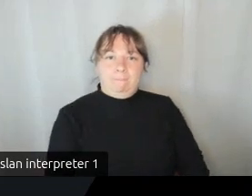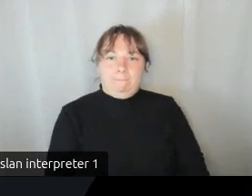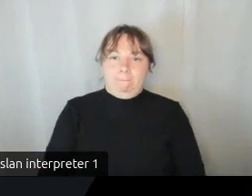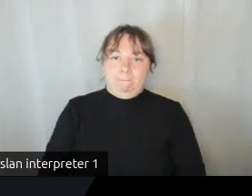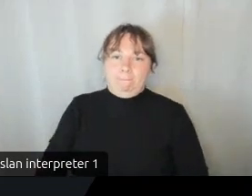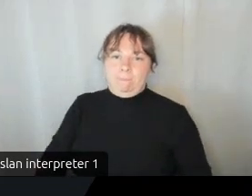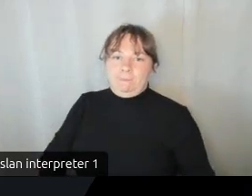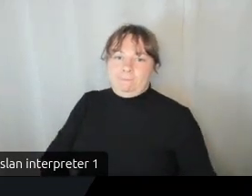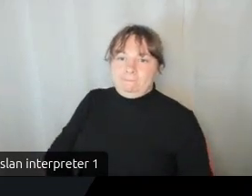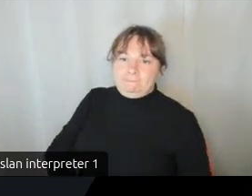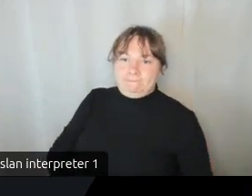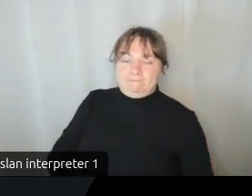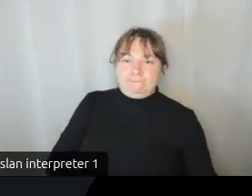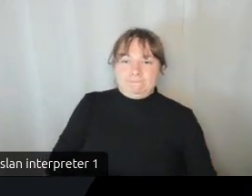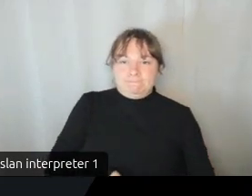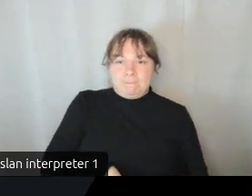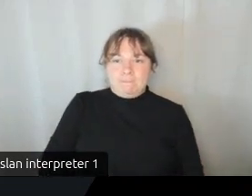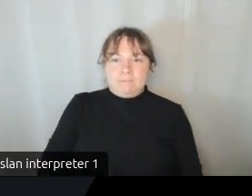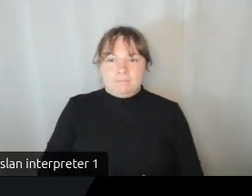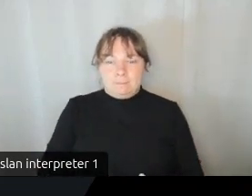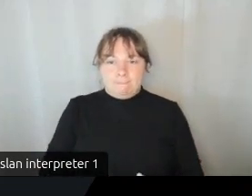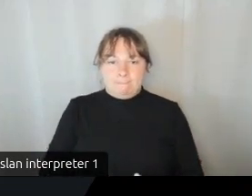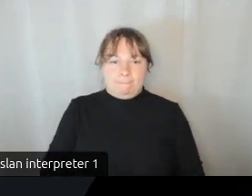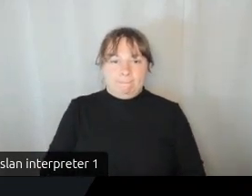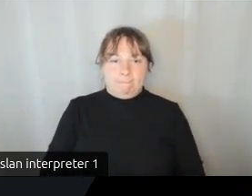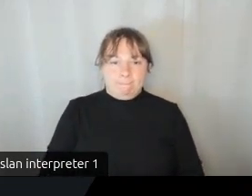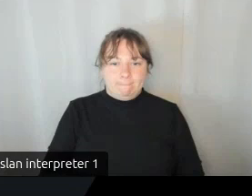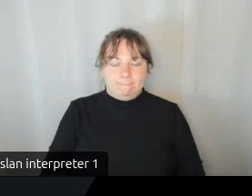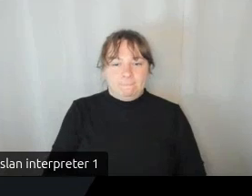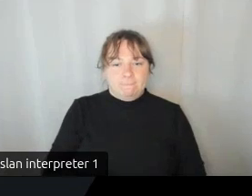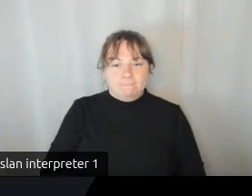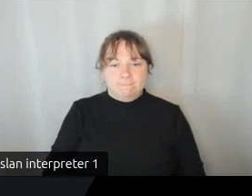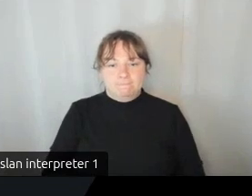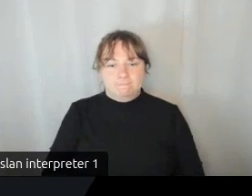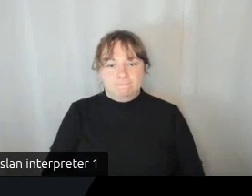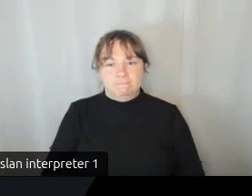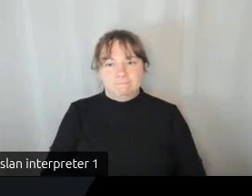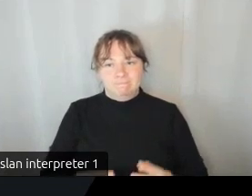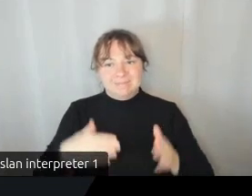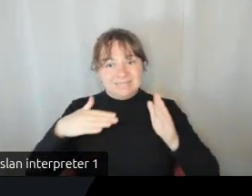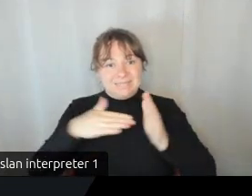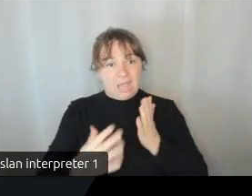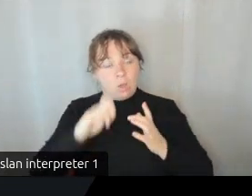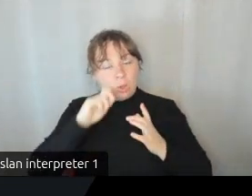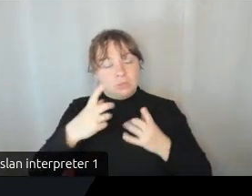so we are now going to provide you with um options and examples of how it can be filled out to give